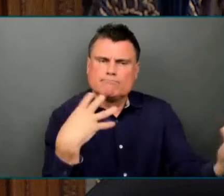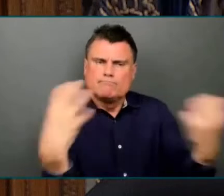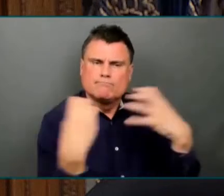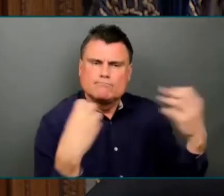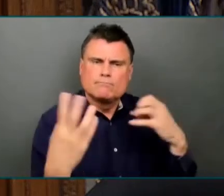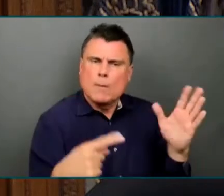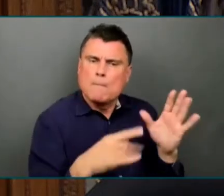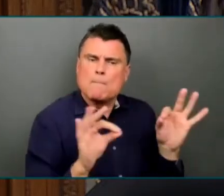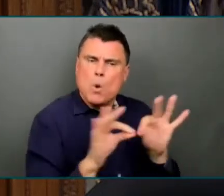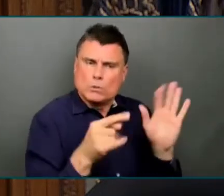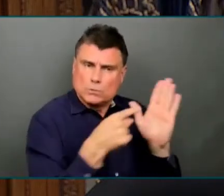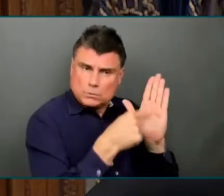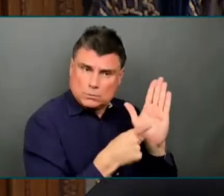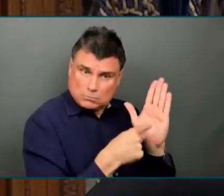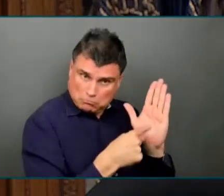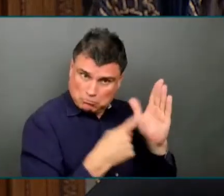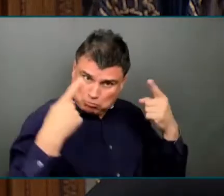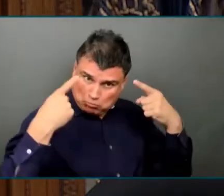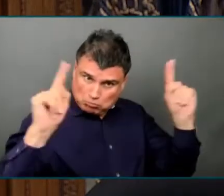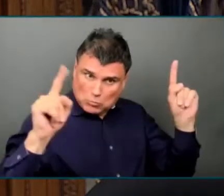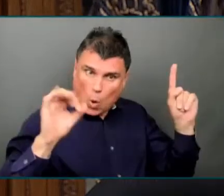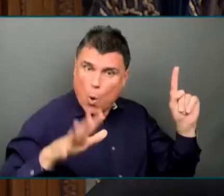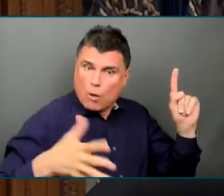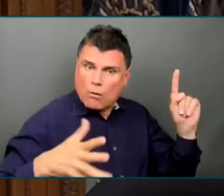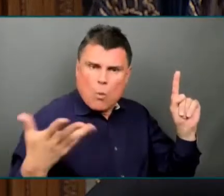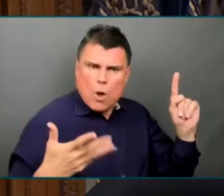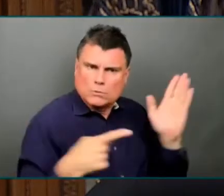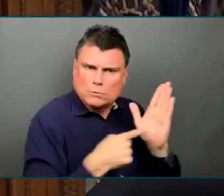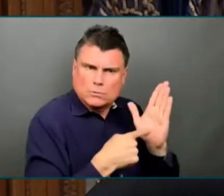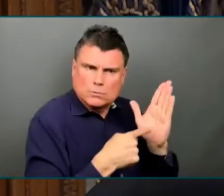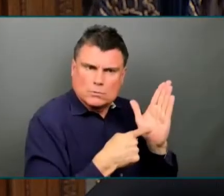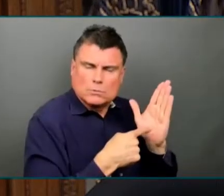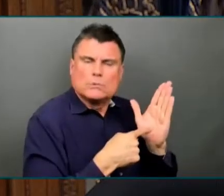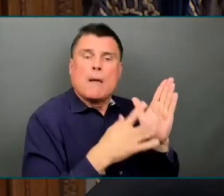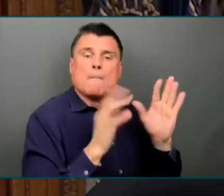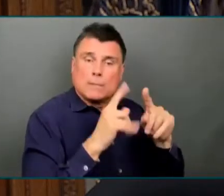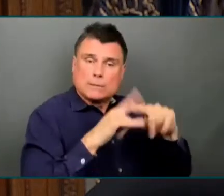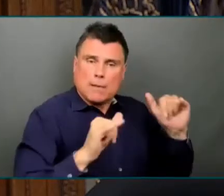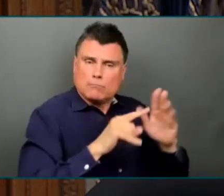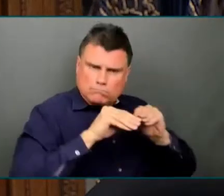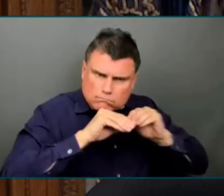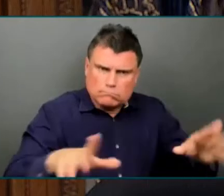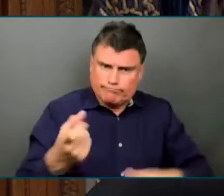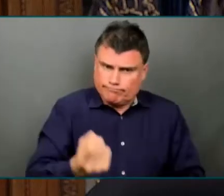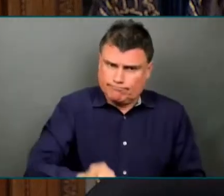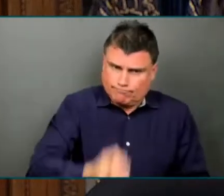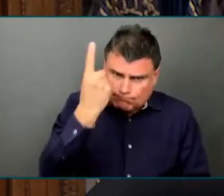As we continue to get closer to a post-COVID-19 world, I’m looking forward to the opportunity